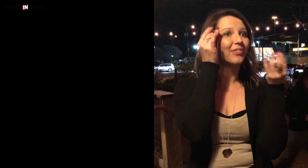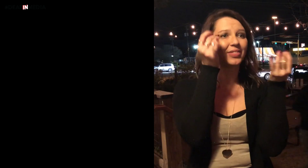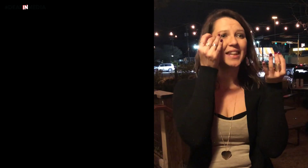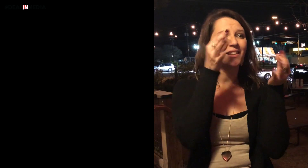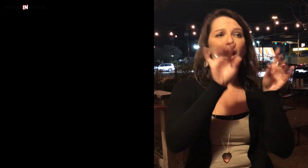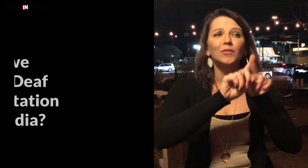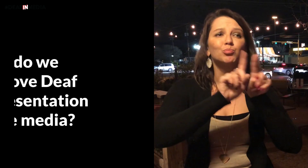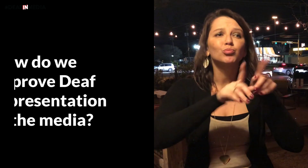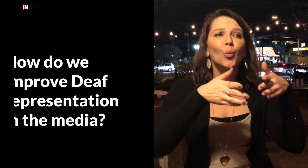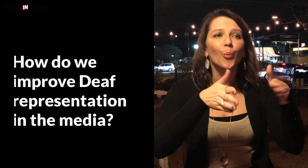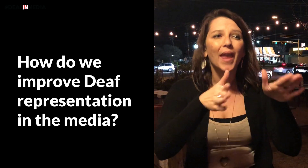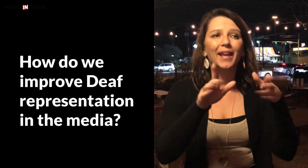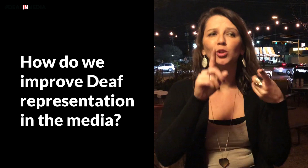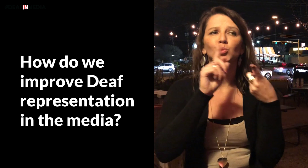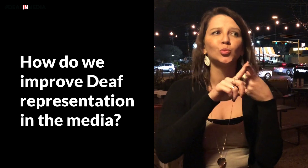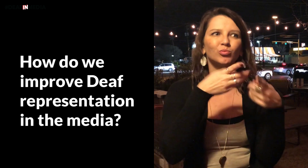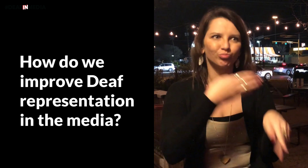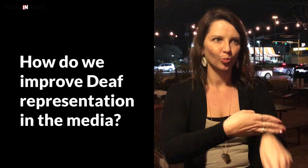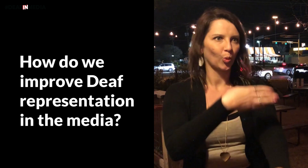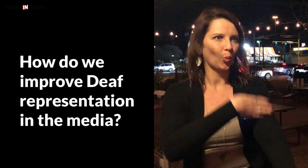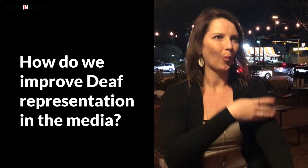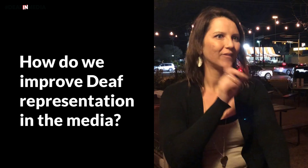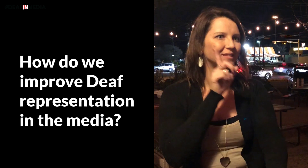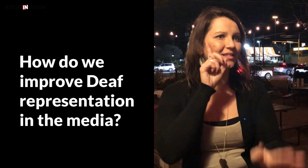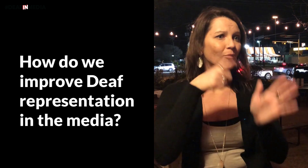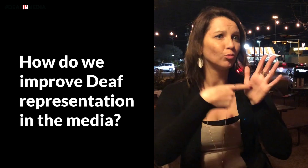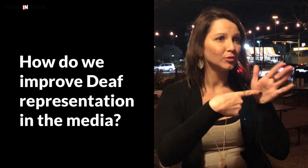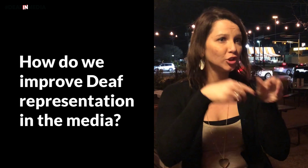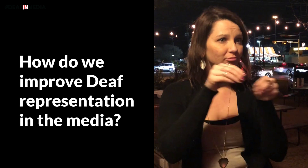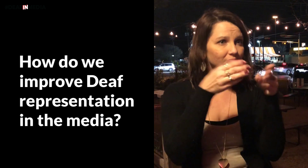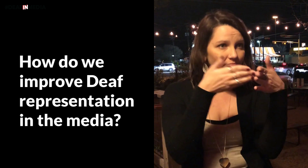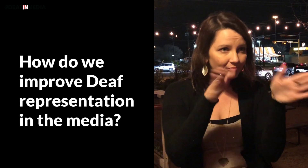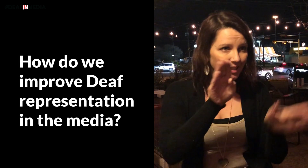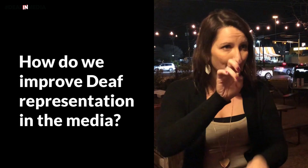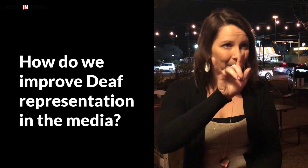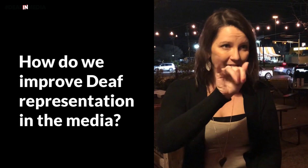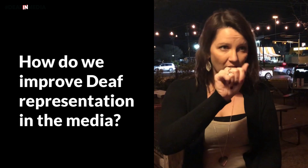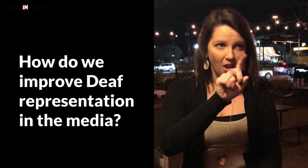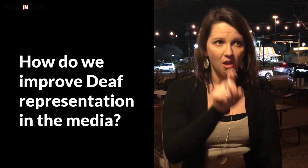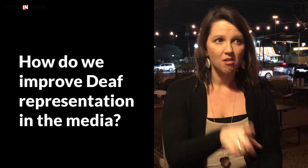How do we improve Deaf representation in the media